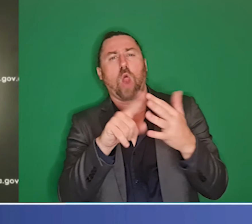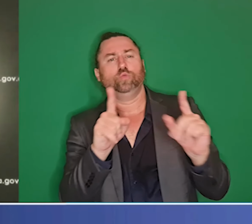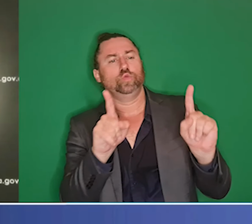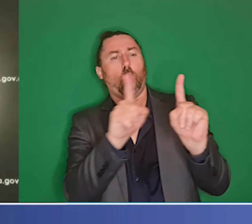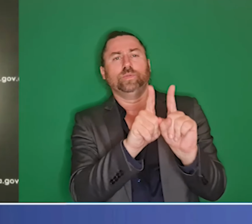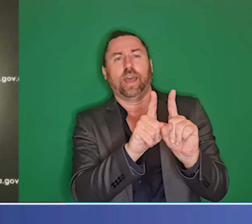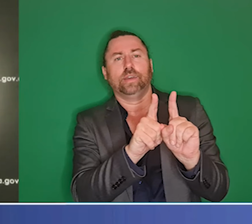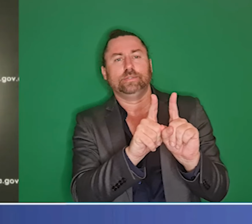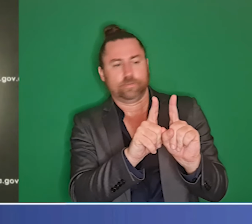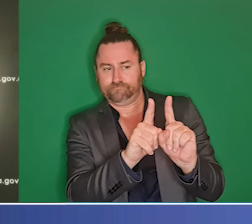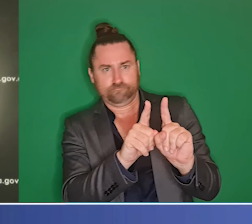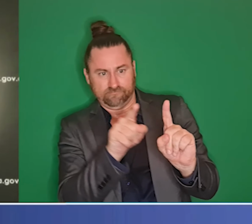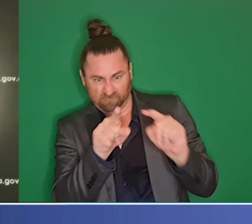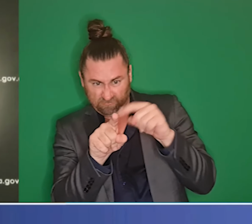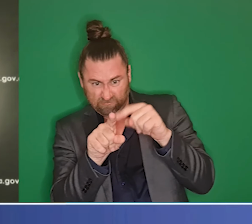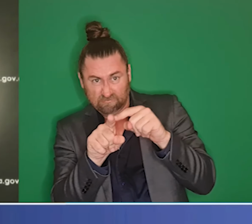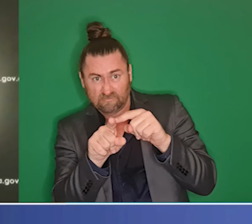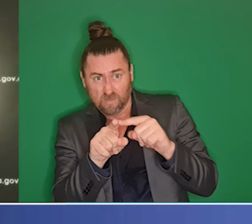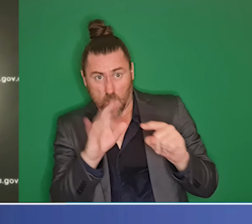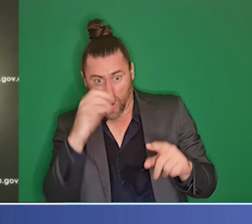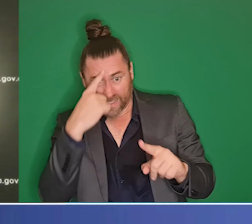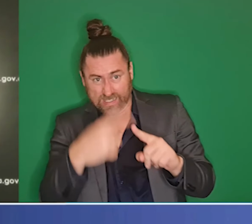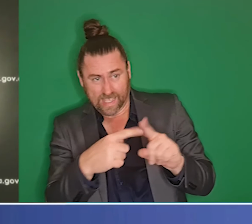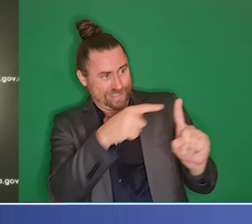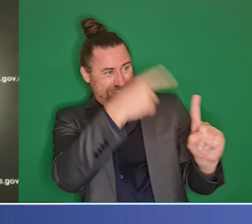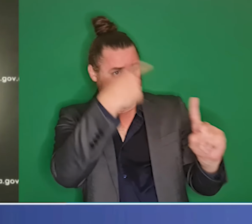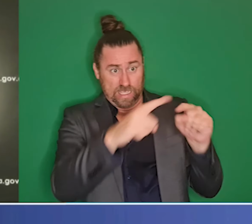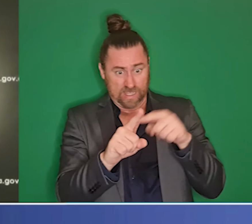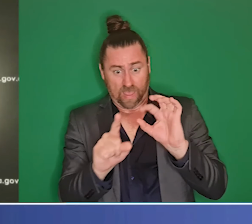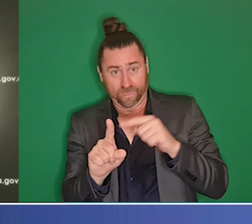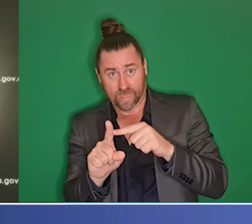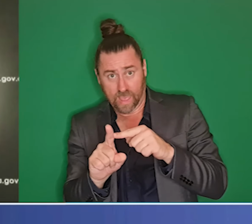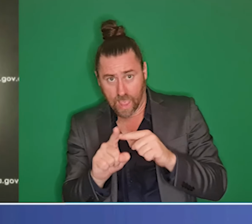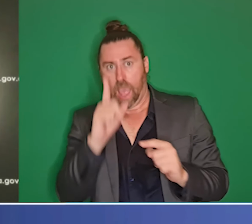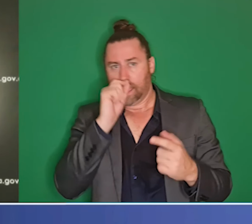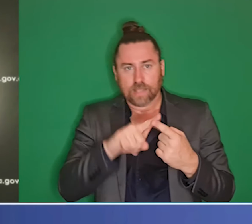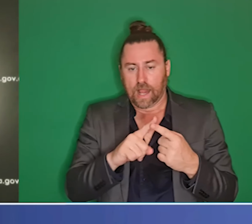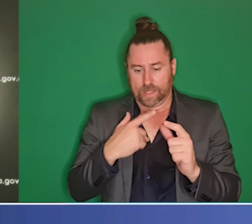and then allowing asymptomatic, close contacts to work under appropriate conditions.